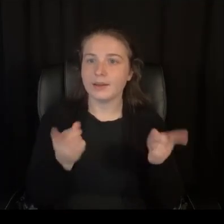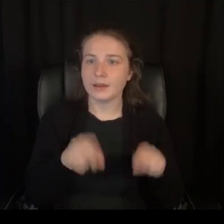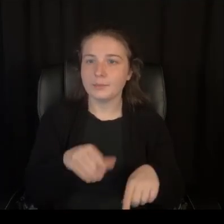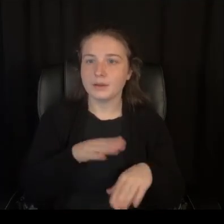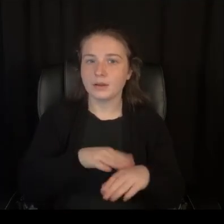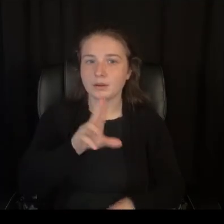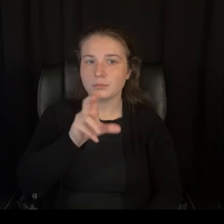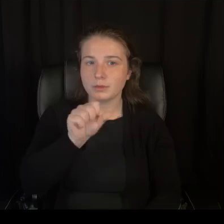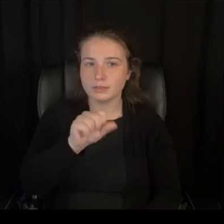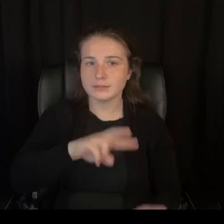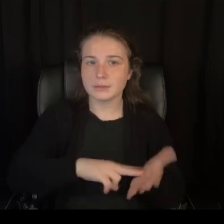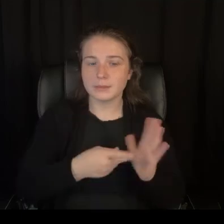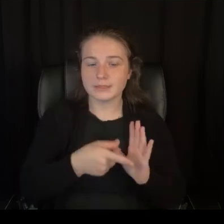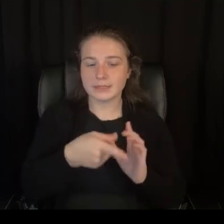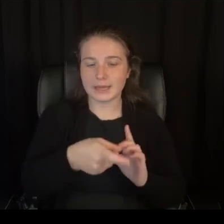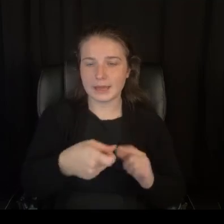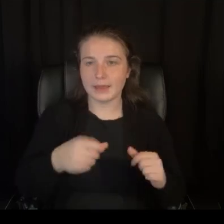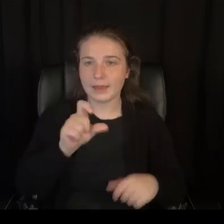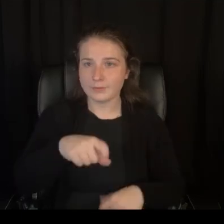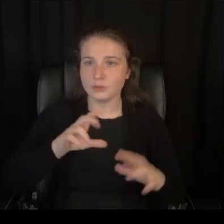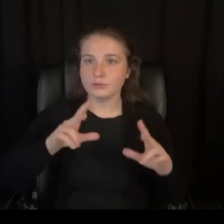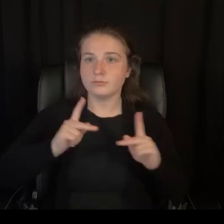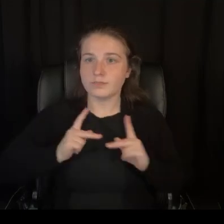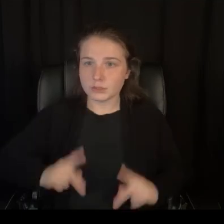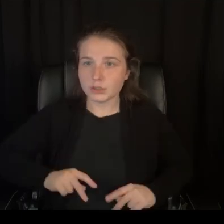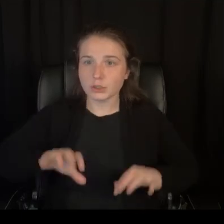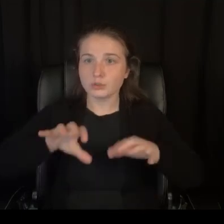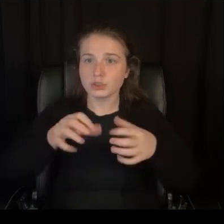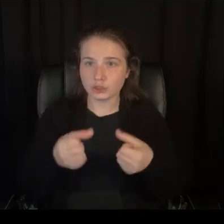result in the student needing to be physically restrained,